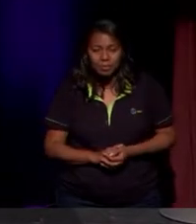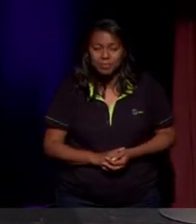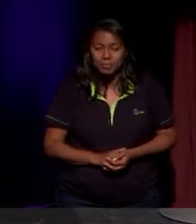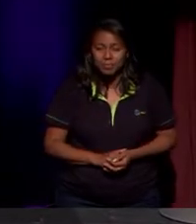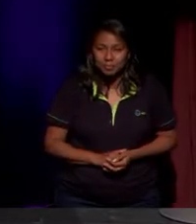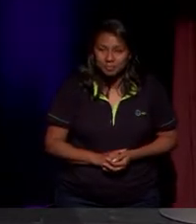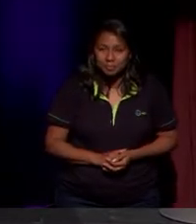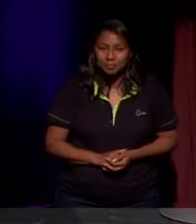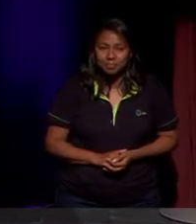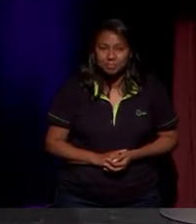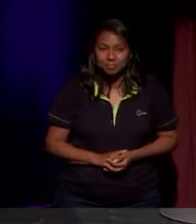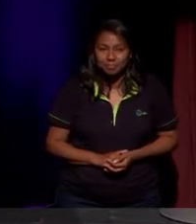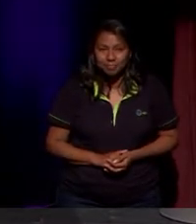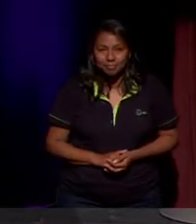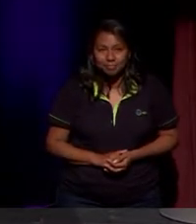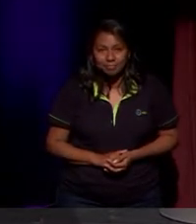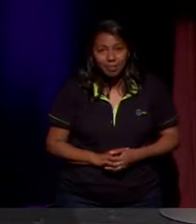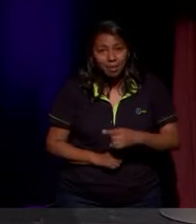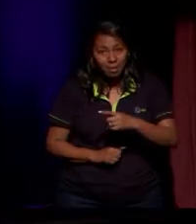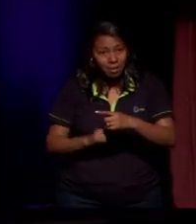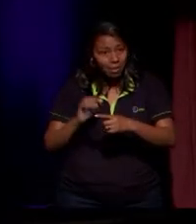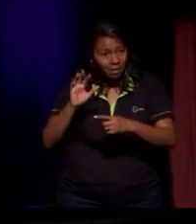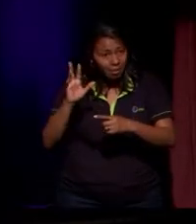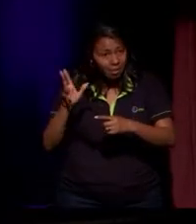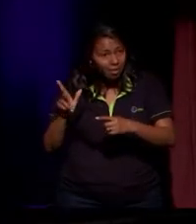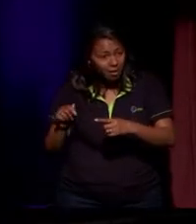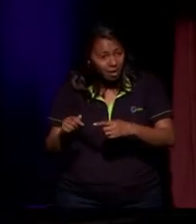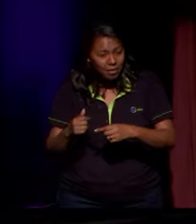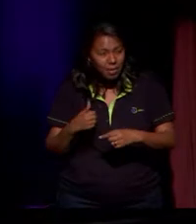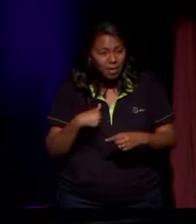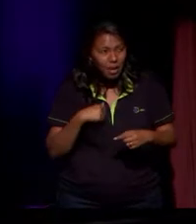Speaking of Mozambique, I began to visualize Brazil,